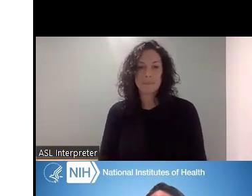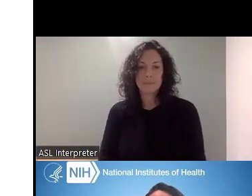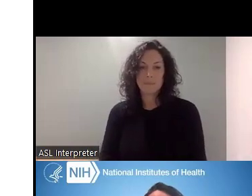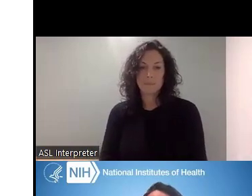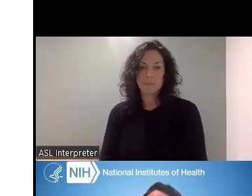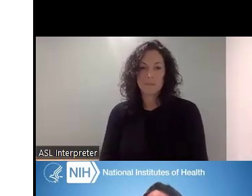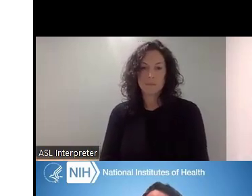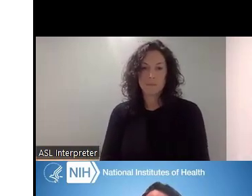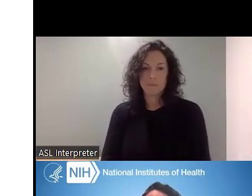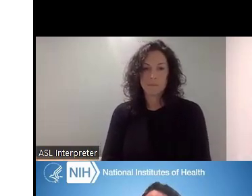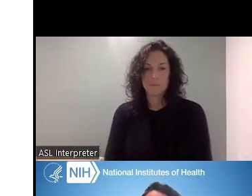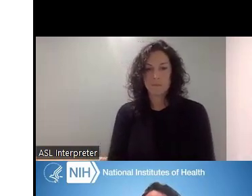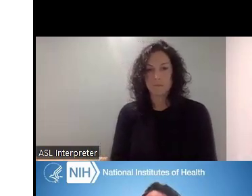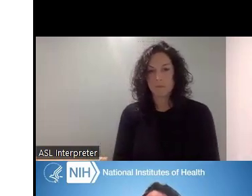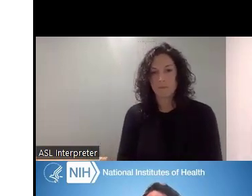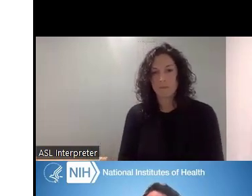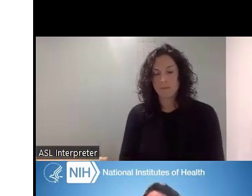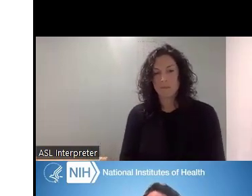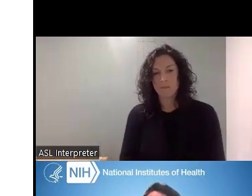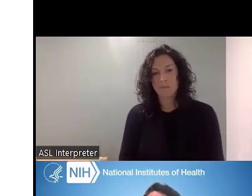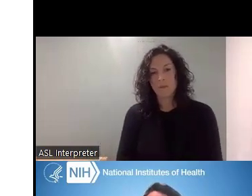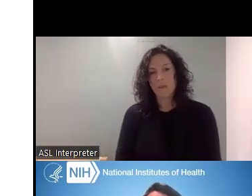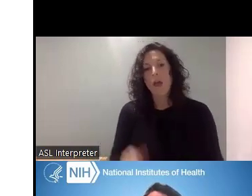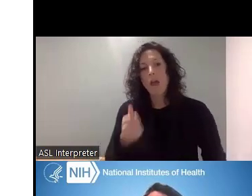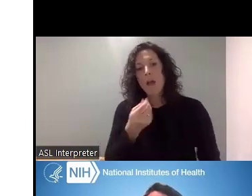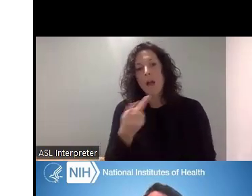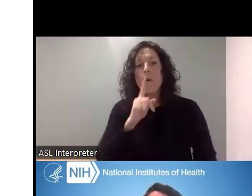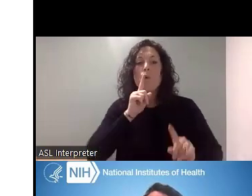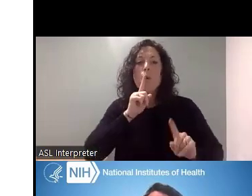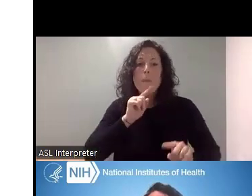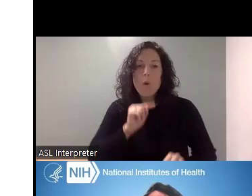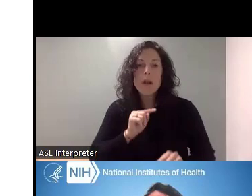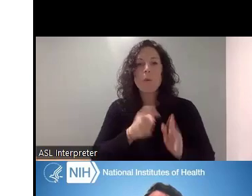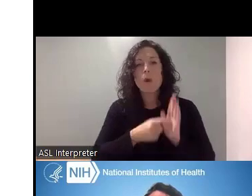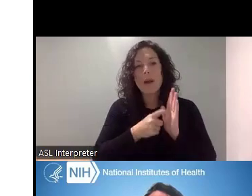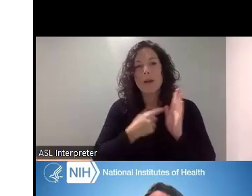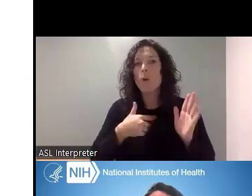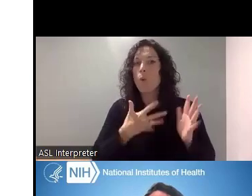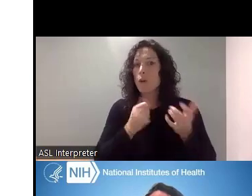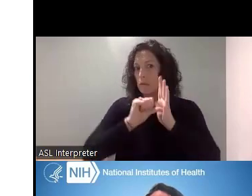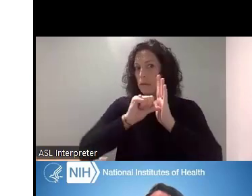Lastly, just a couple of additional reporting requirements that we wanted to highlight specifically to foreign,